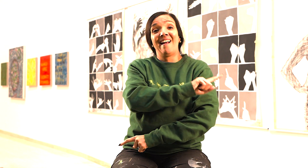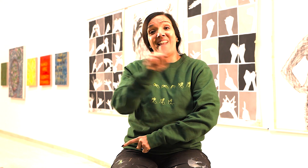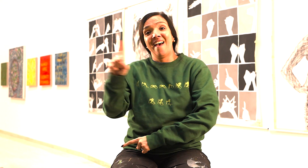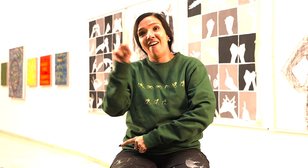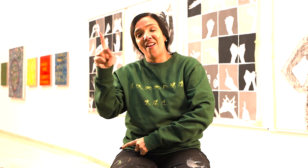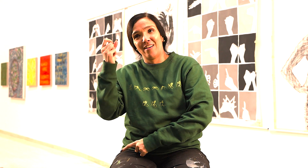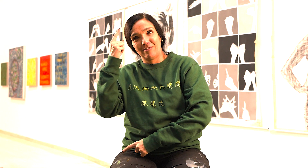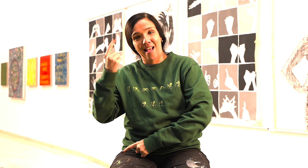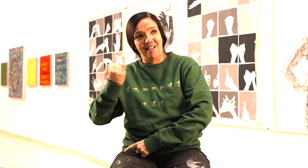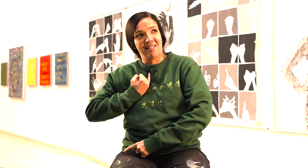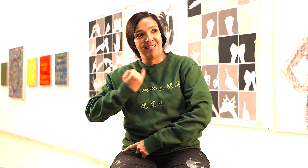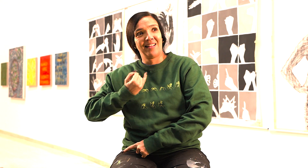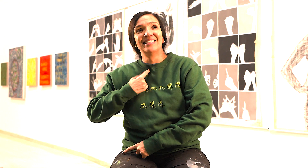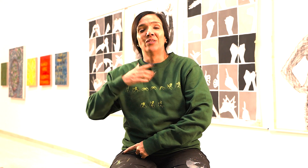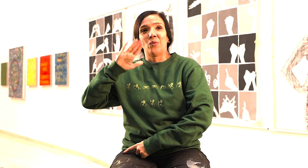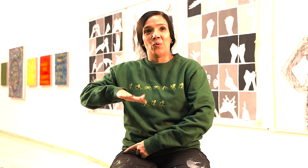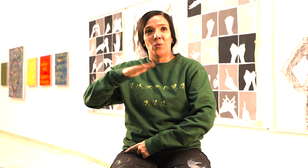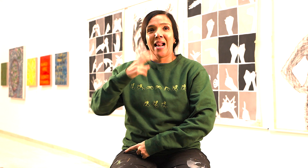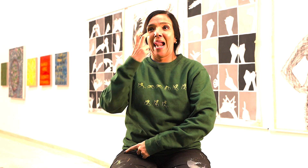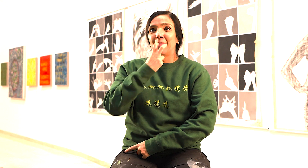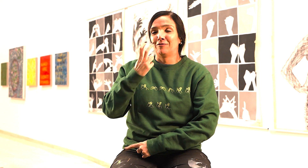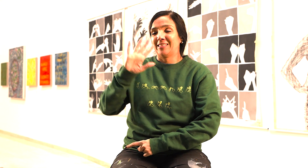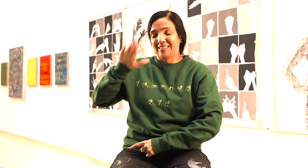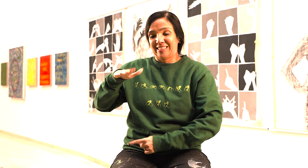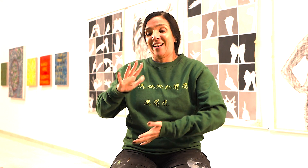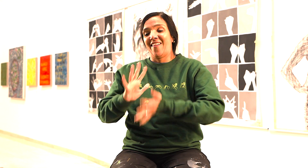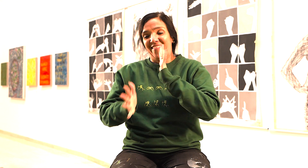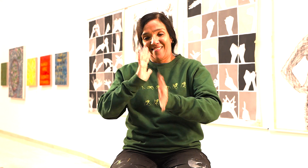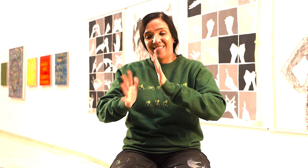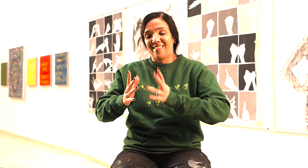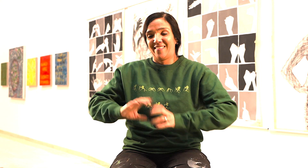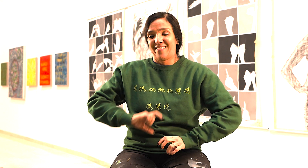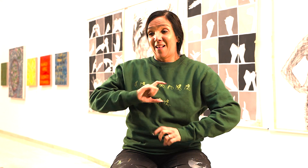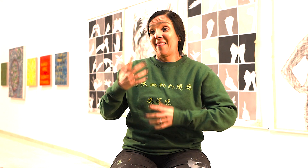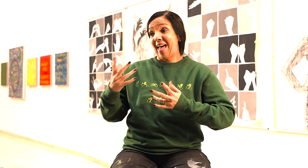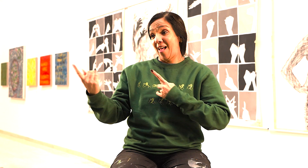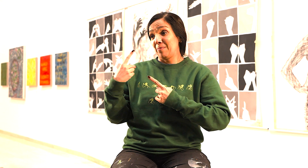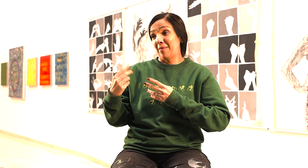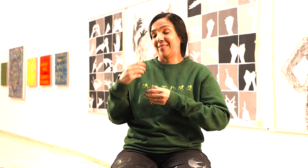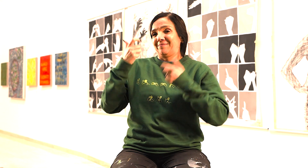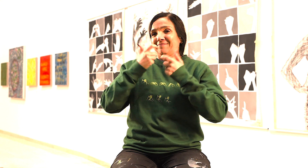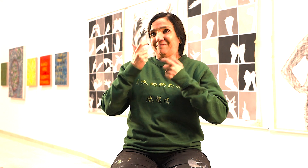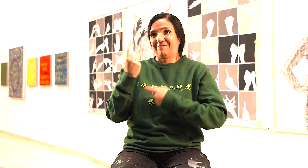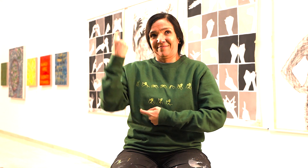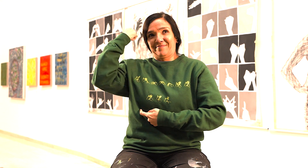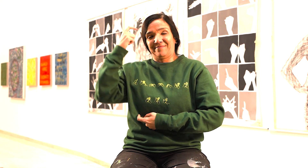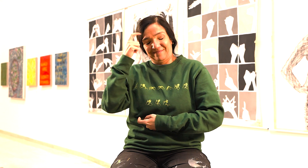communication styles, and later on, I realized that I was wrong in trying to get them to speak back to me, but I grew in confidence with my sign language--